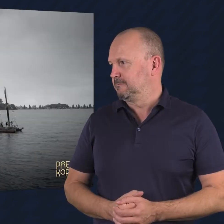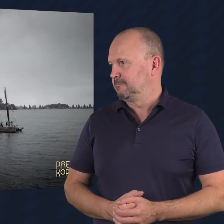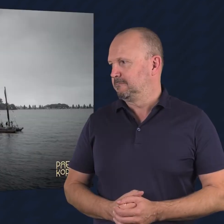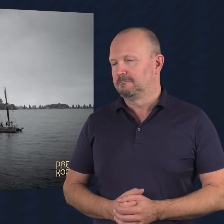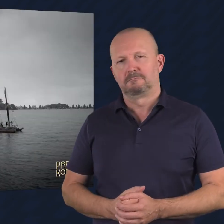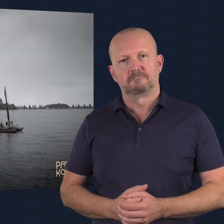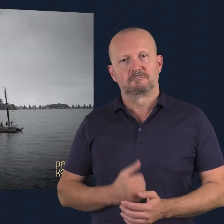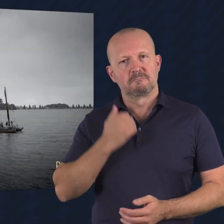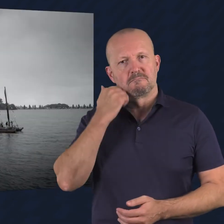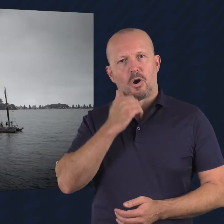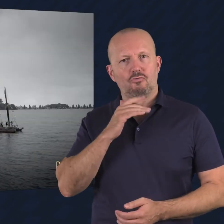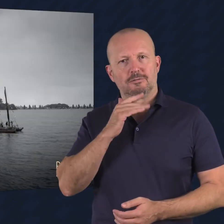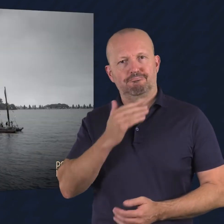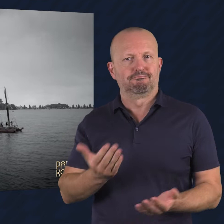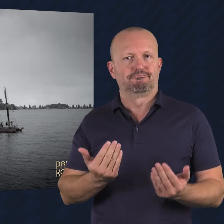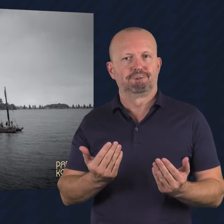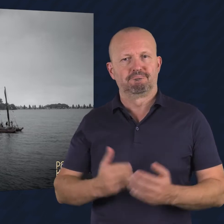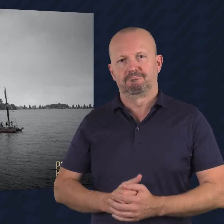Ka korokī ngā manu, ka tākiri ko te ata.